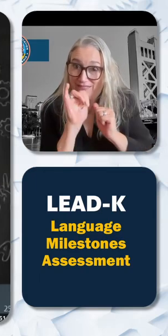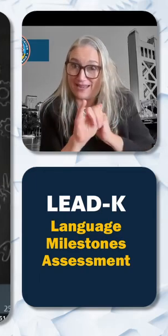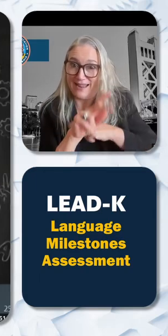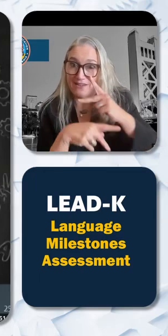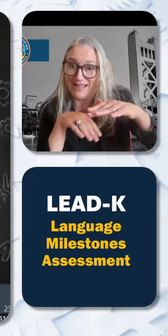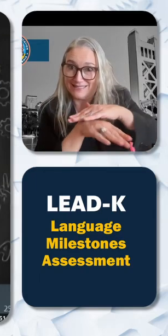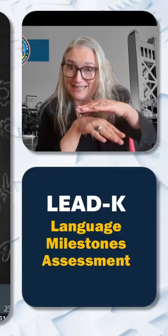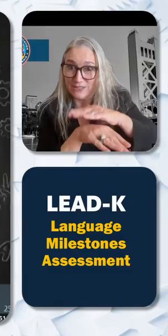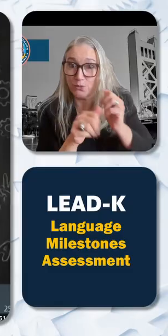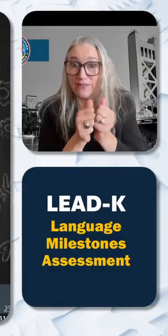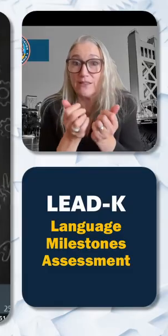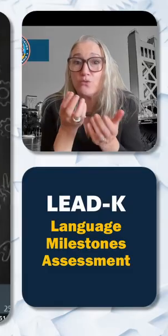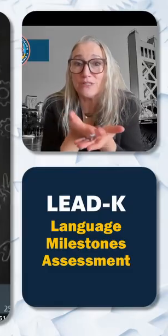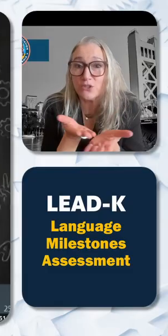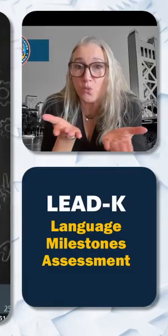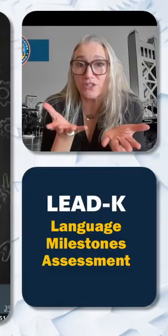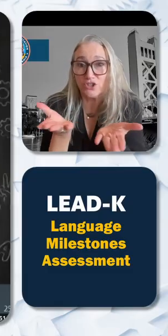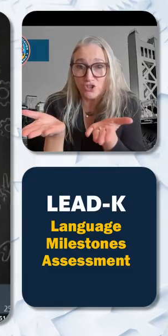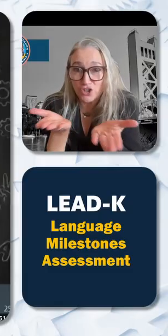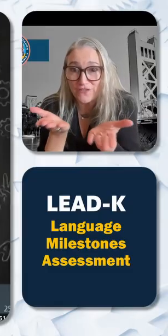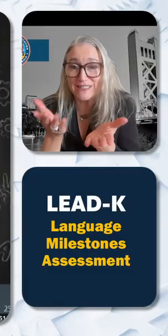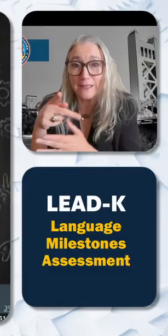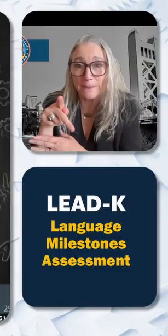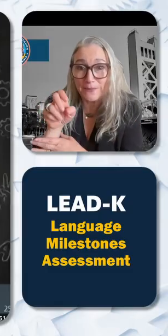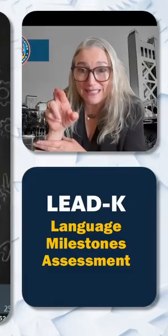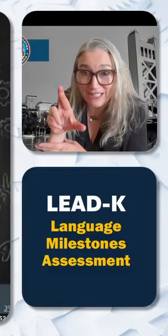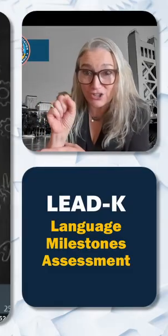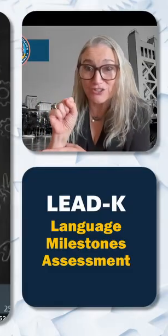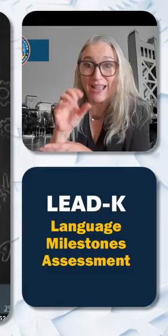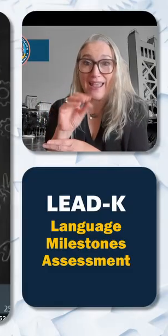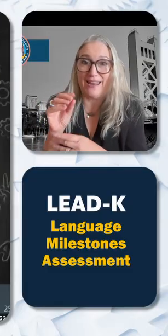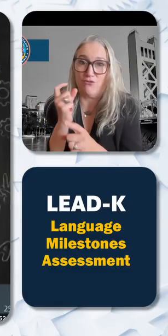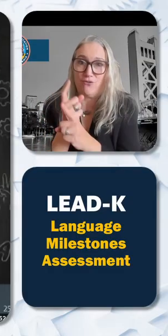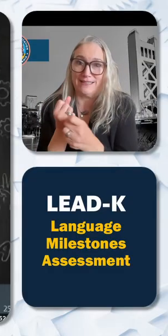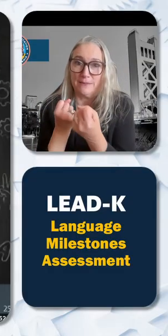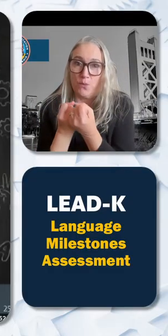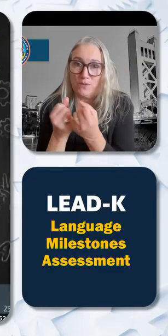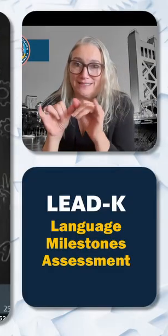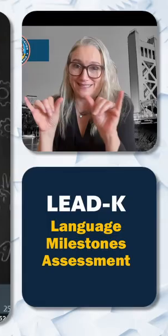And they didn't have a strong foundation of language from 0 to 5. They need services